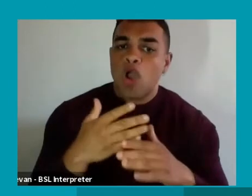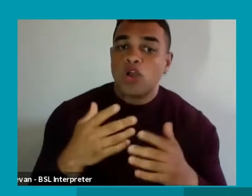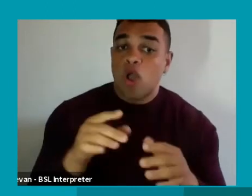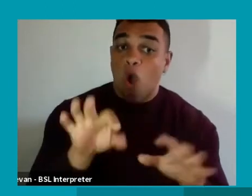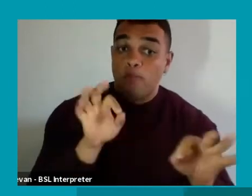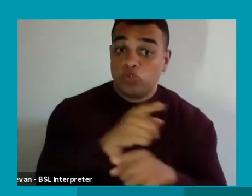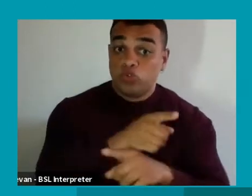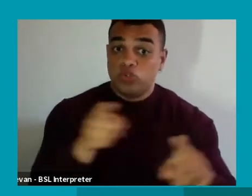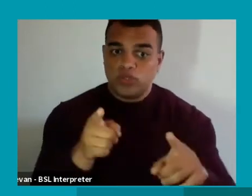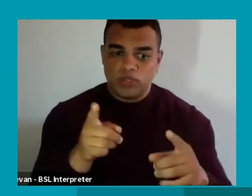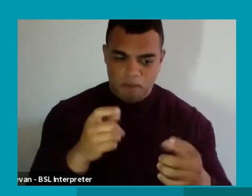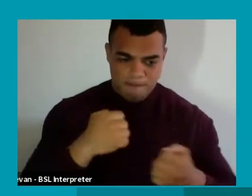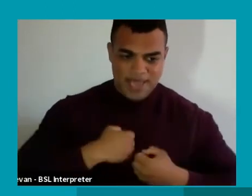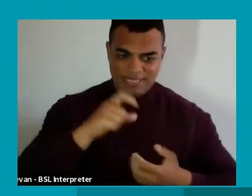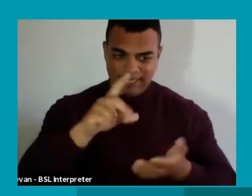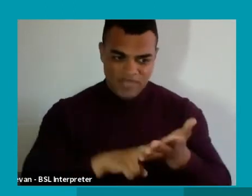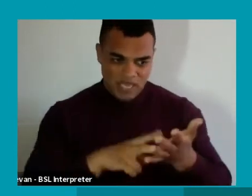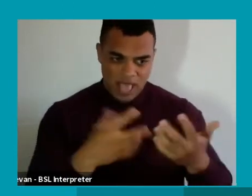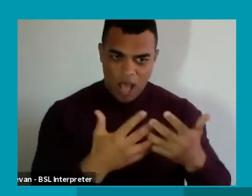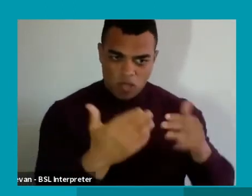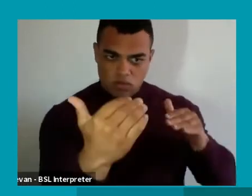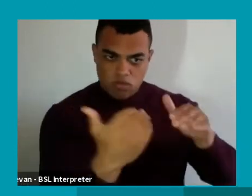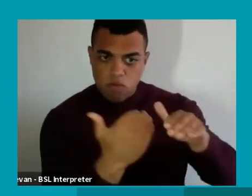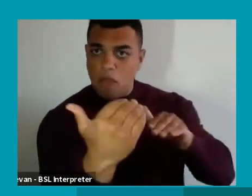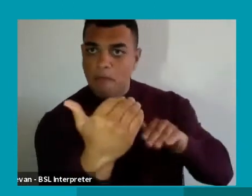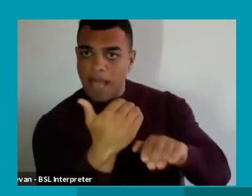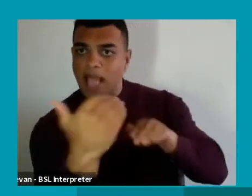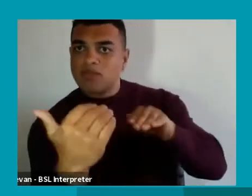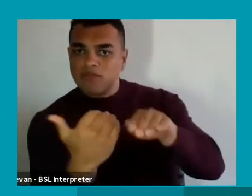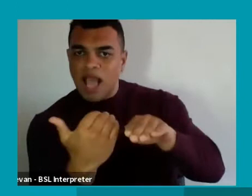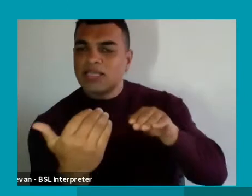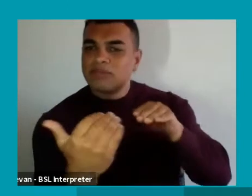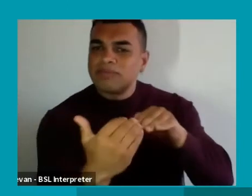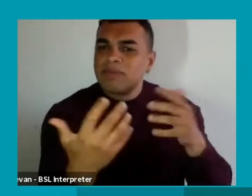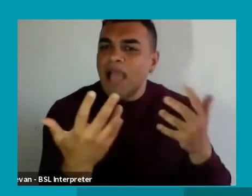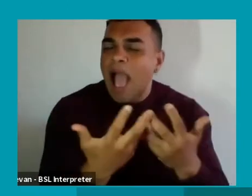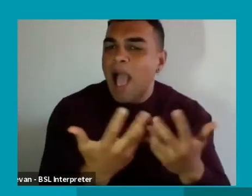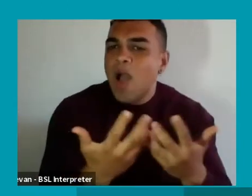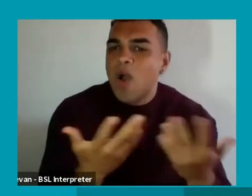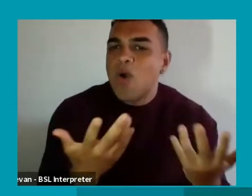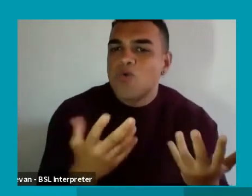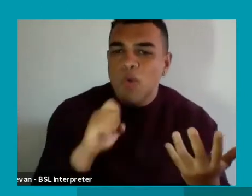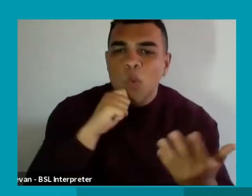because that's the part that makes you stand out against everyone else. And employers will expect you to have read through all of the paperwork